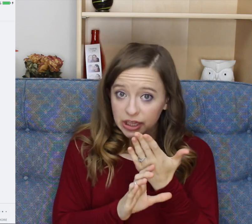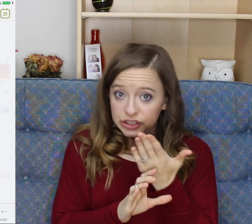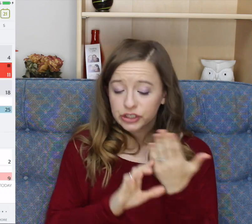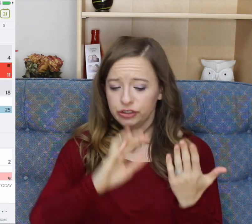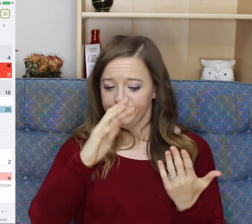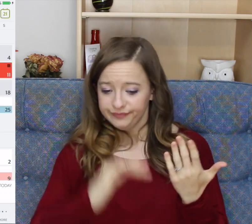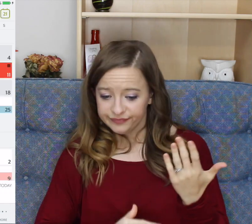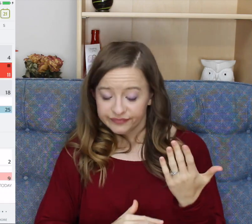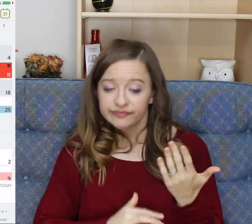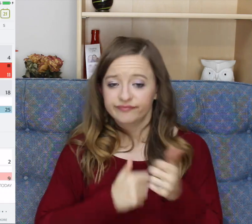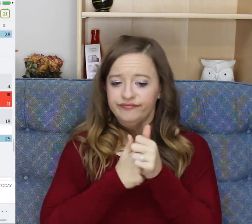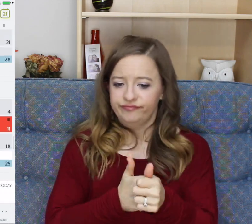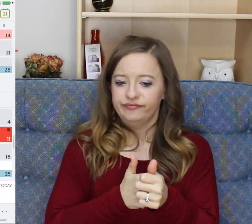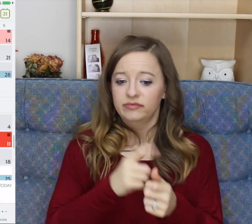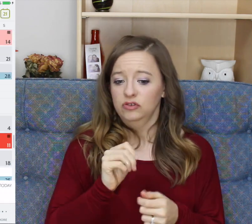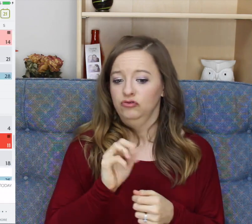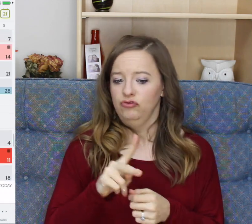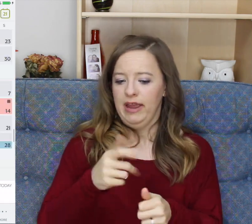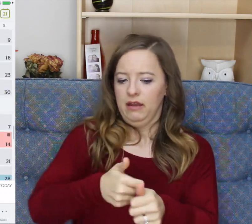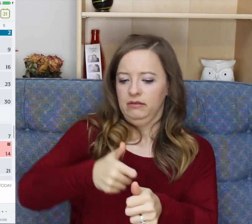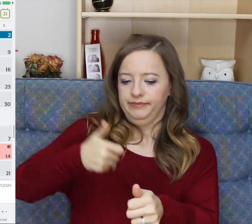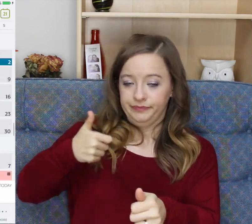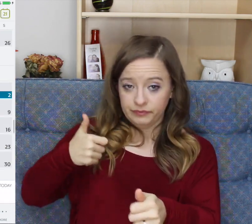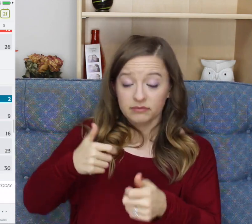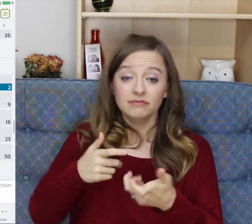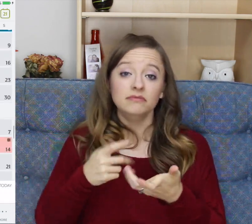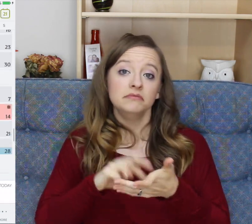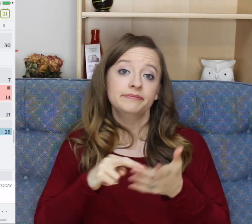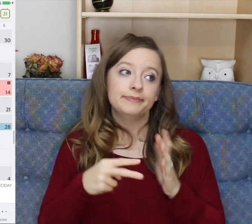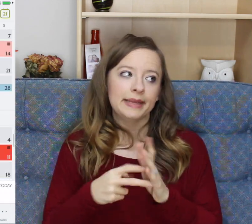at a calendar and you can track back.